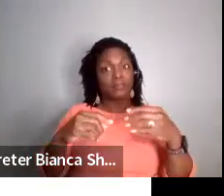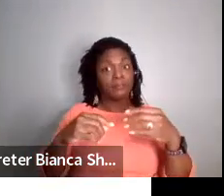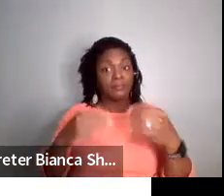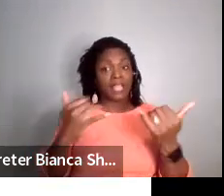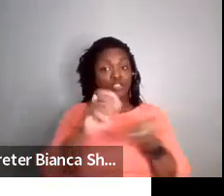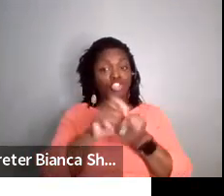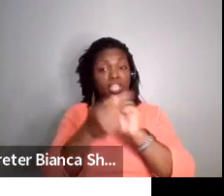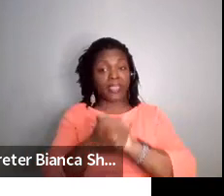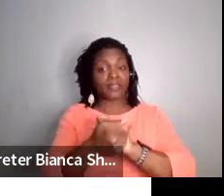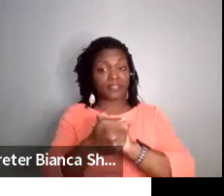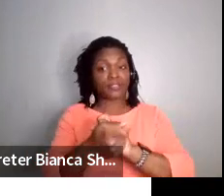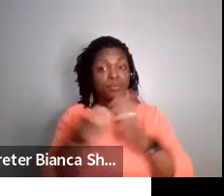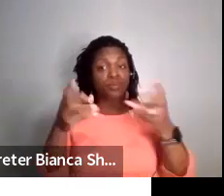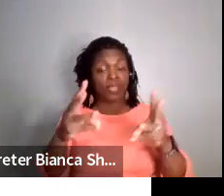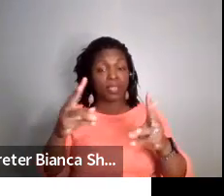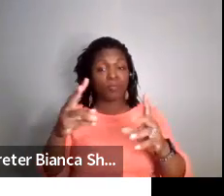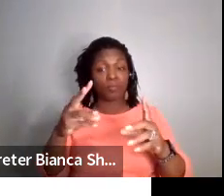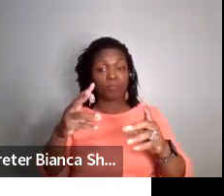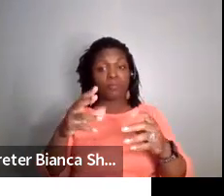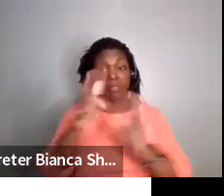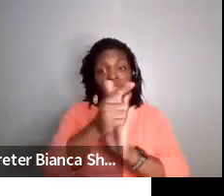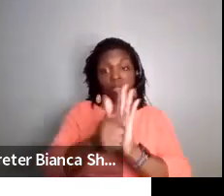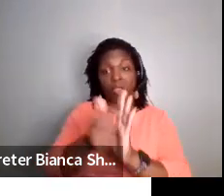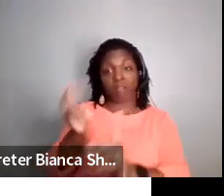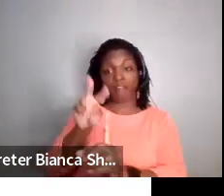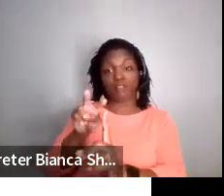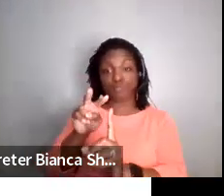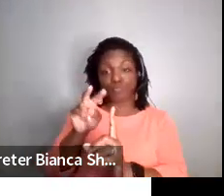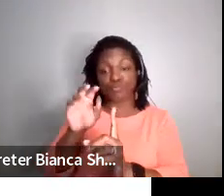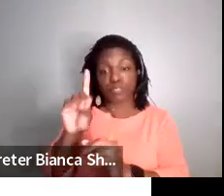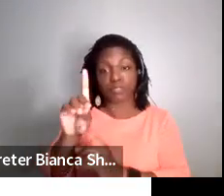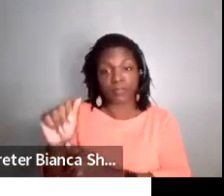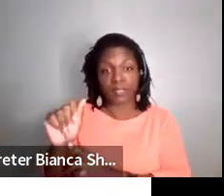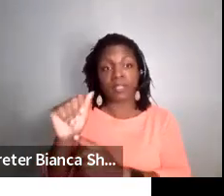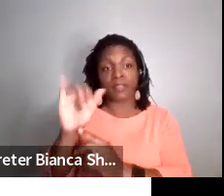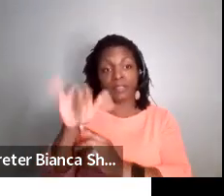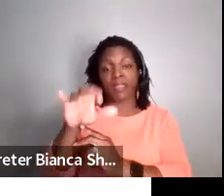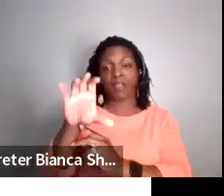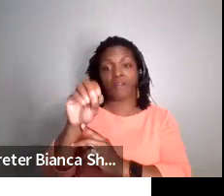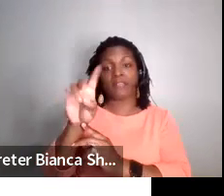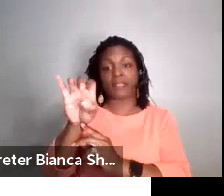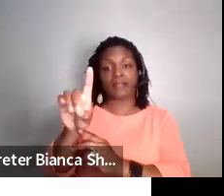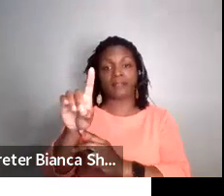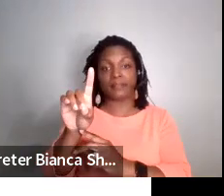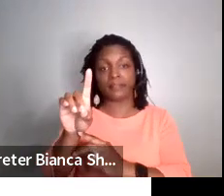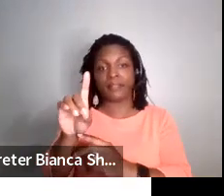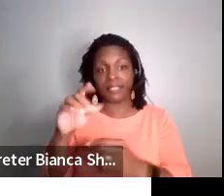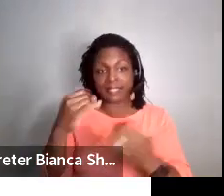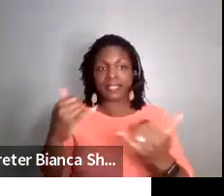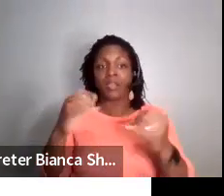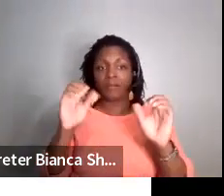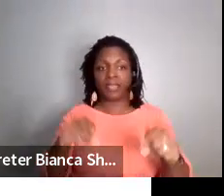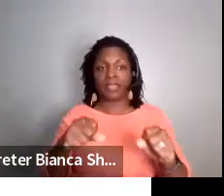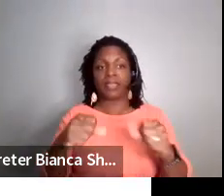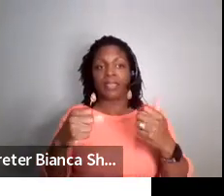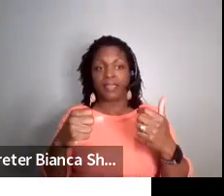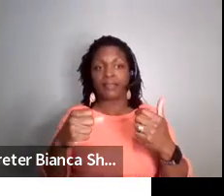5, or 4, and section 155 7 if it's substantially limits one or more major life activities.